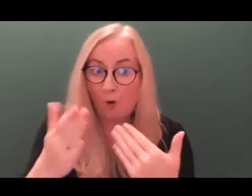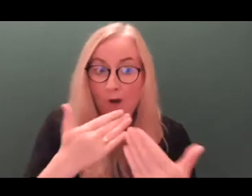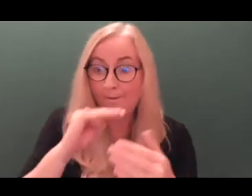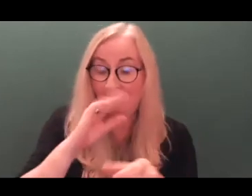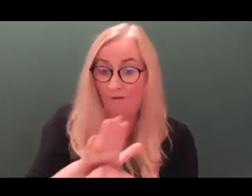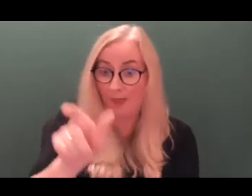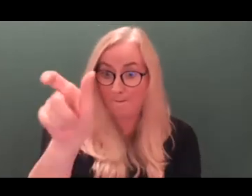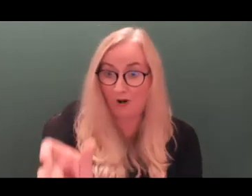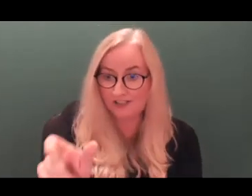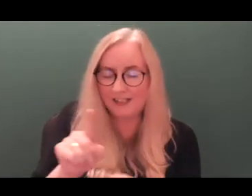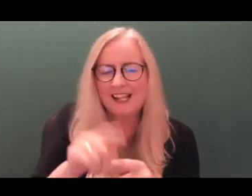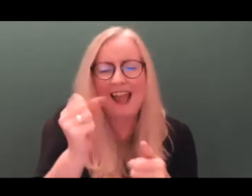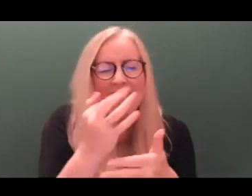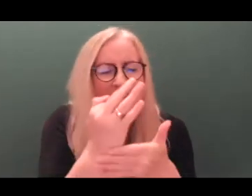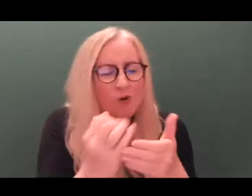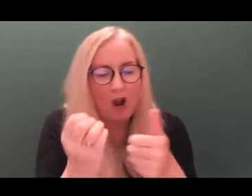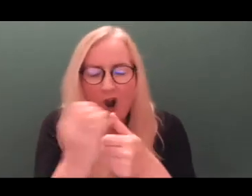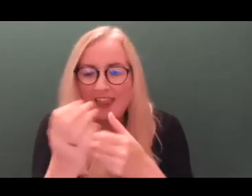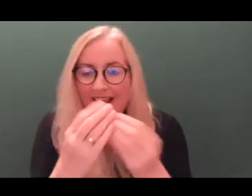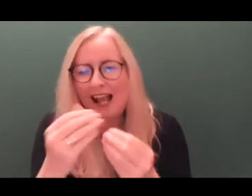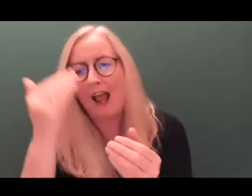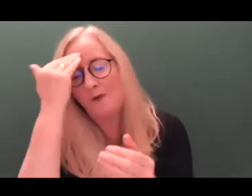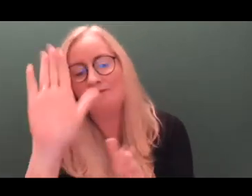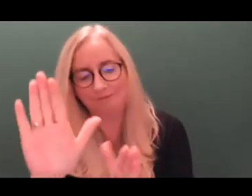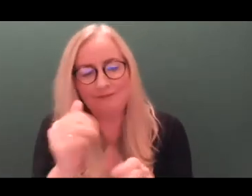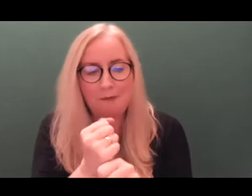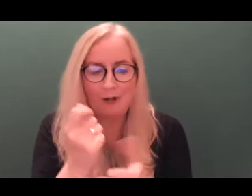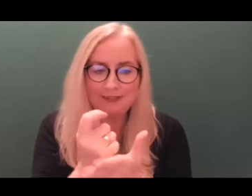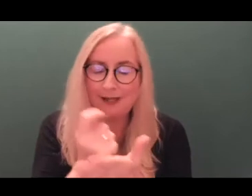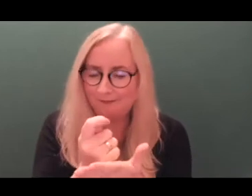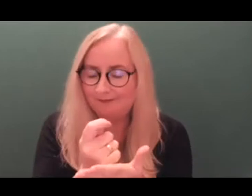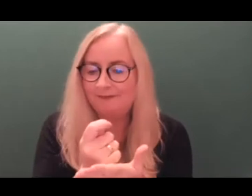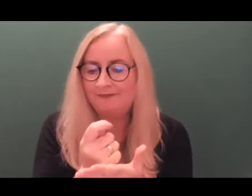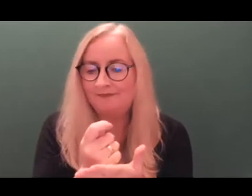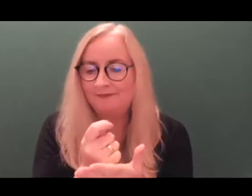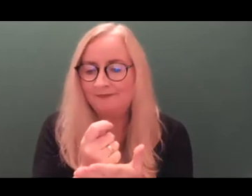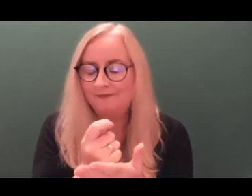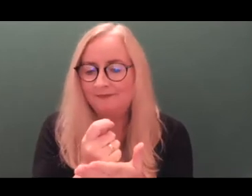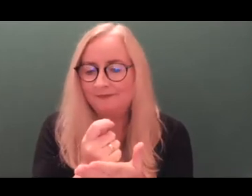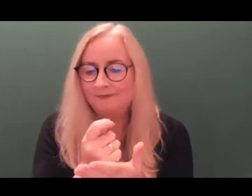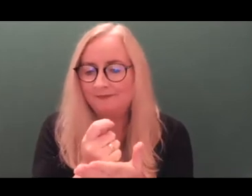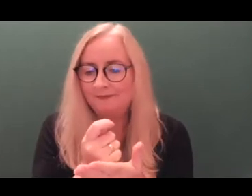Just a couple of others then, I am just conscious of our time, and we will come to it